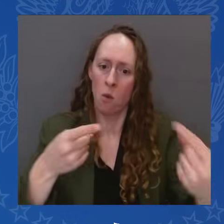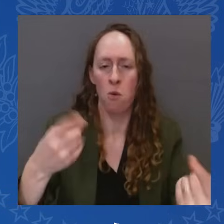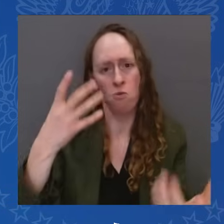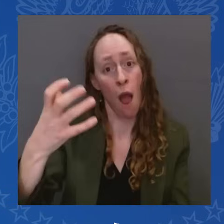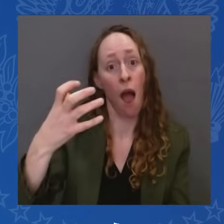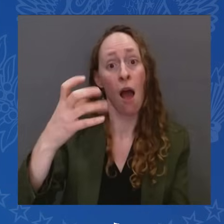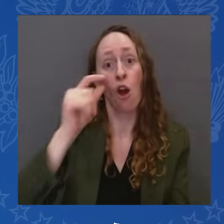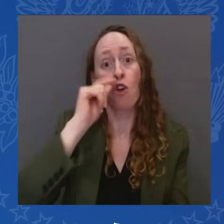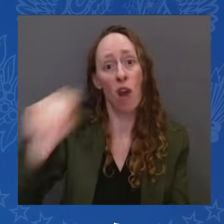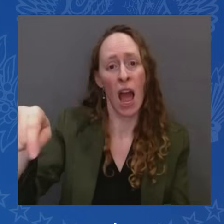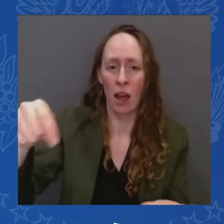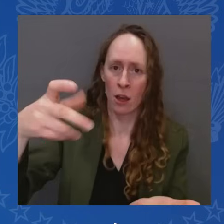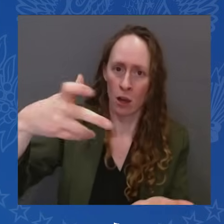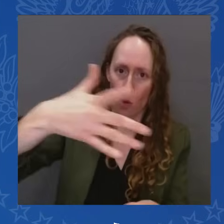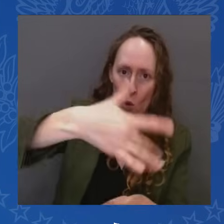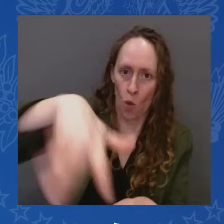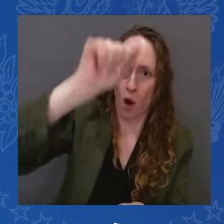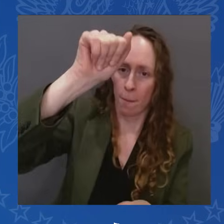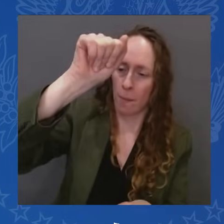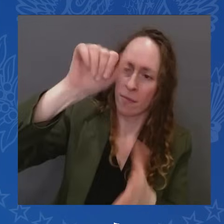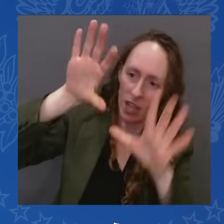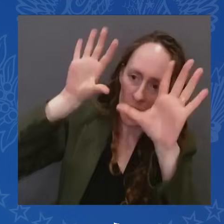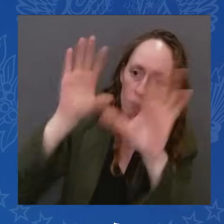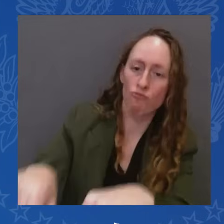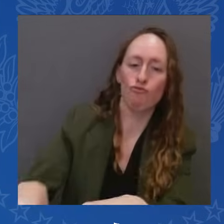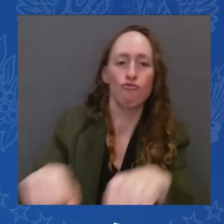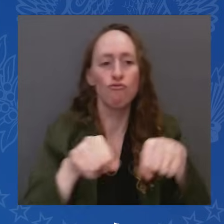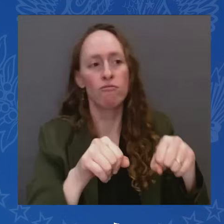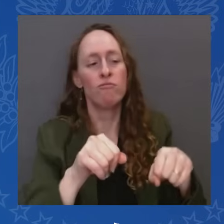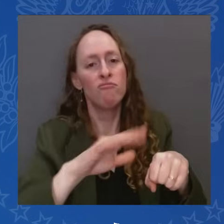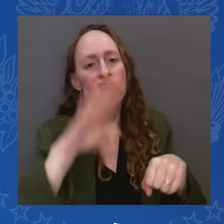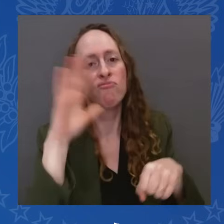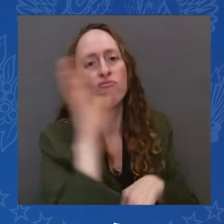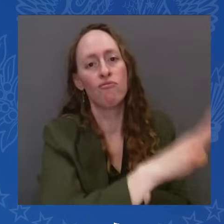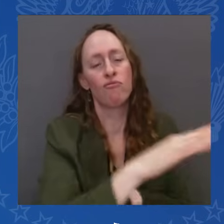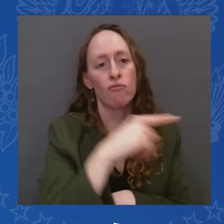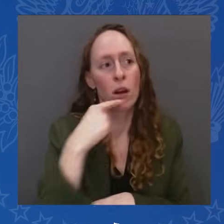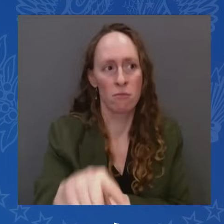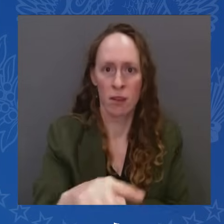seized since February of '22. And it's pushed back Russian --